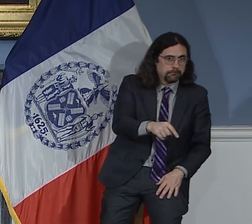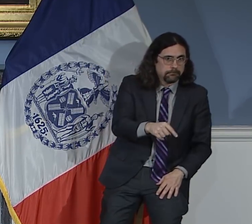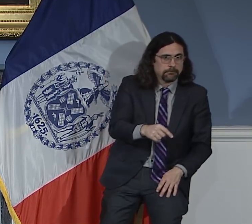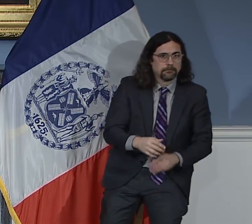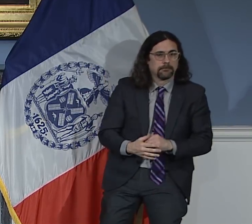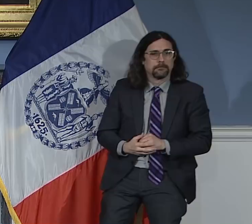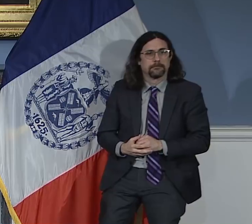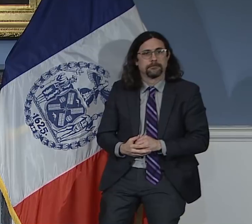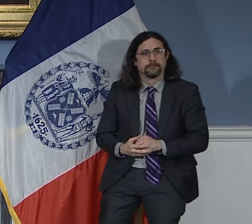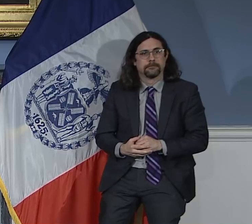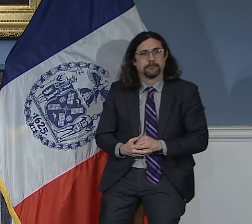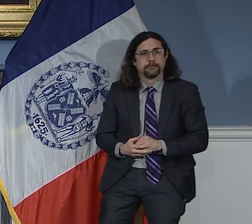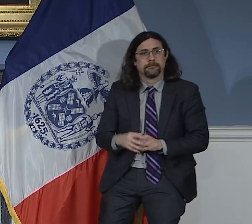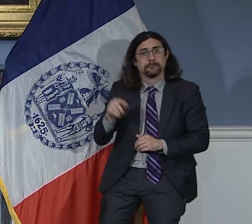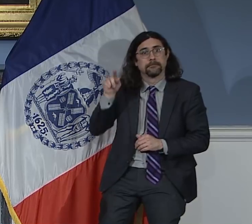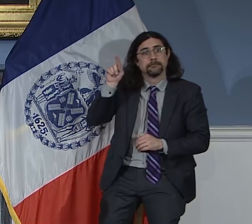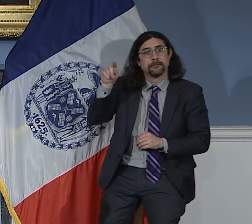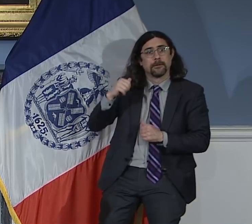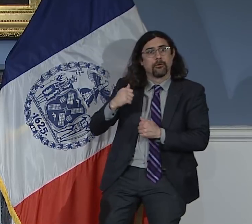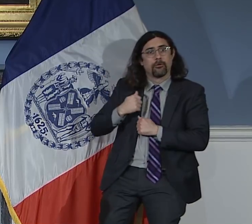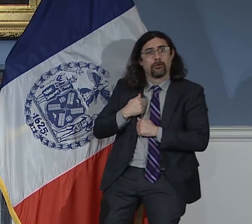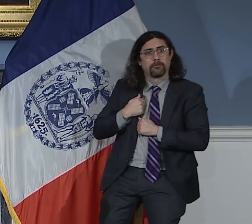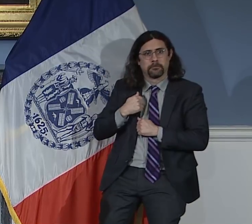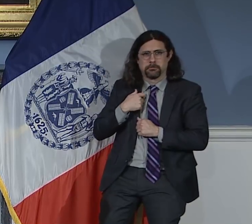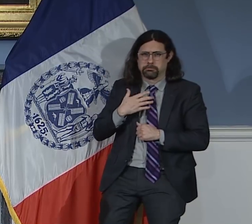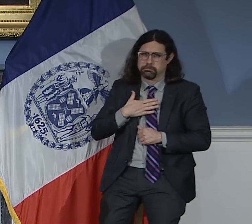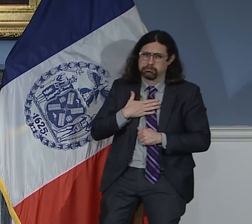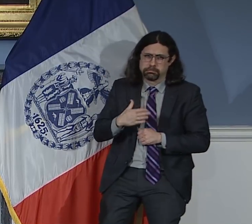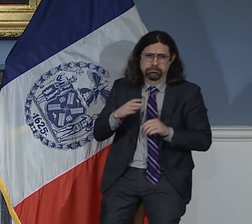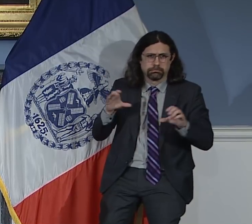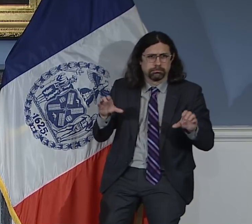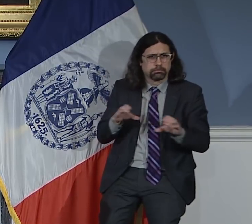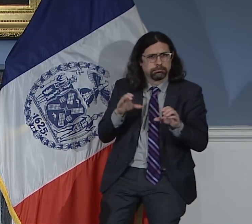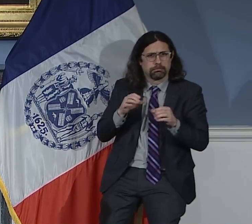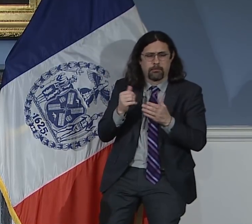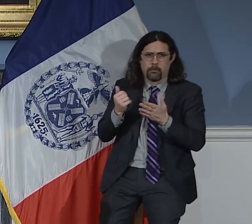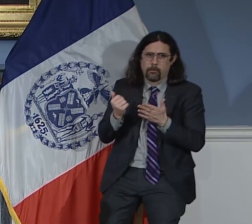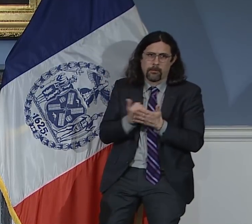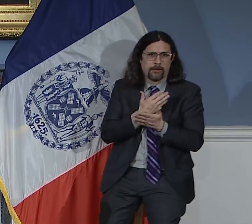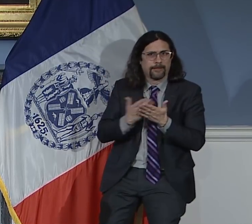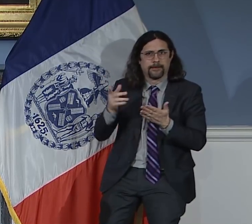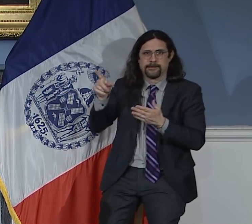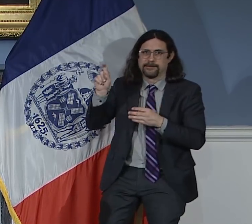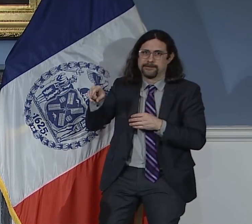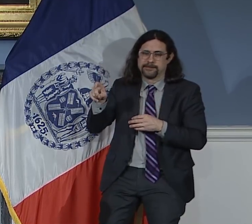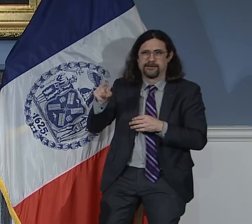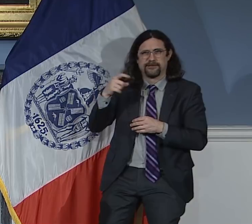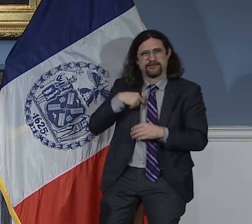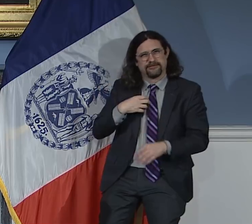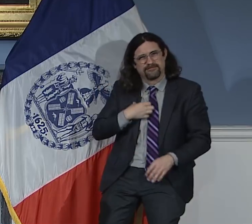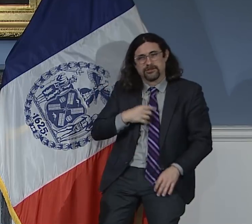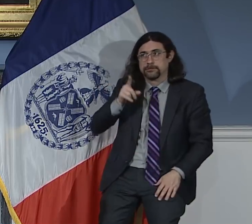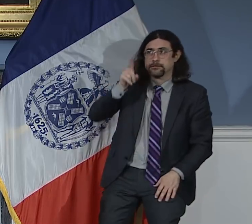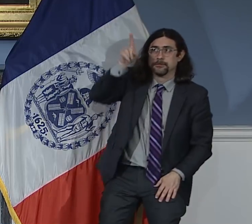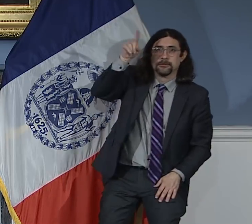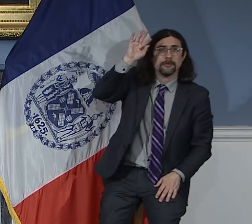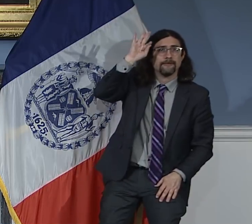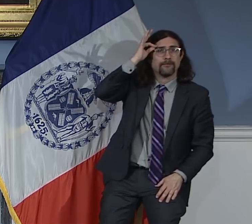I' SVEAI ID,H AVE NO DOUBT IN MY MIND, STANDS READY TO DO ALL CENESSARY TOHELP THEIR FELLOW AMERICANS. I JU STWI TSHH EY WOULD GET THE